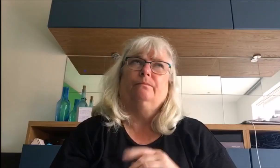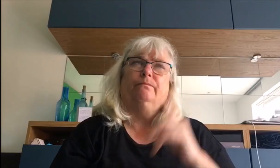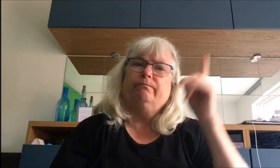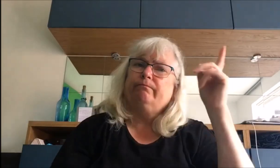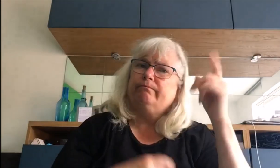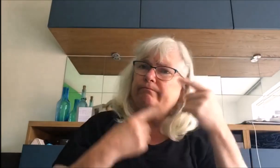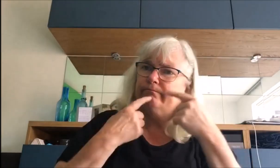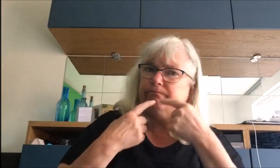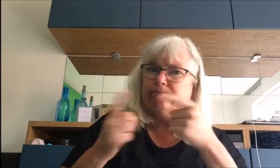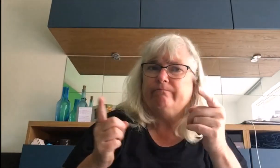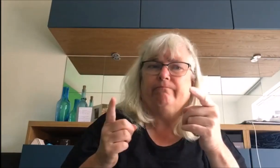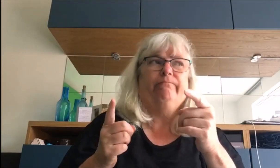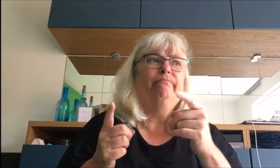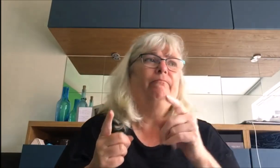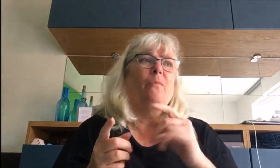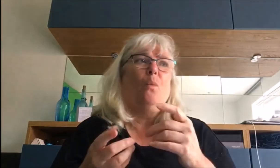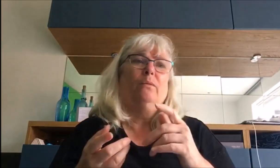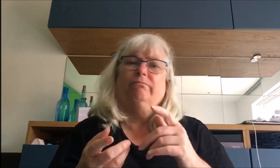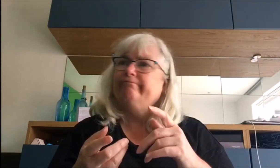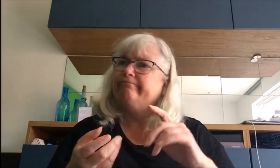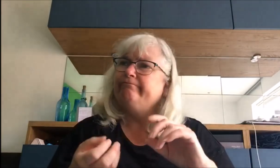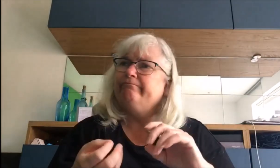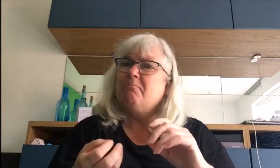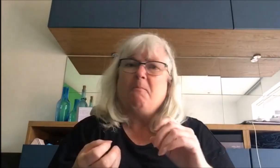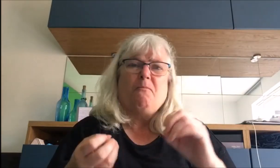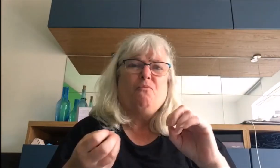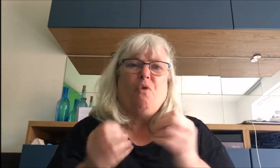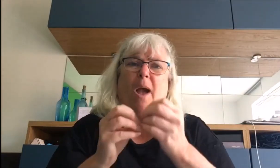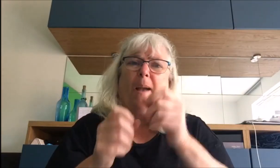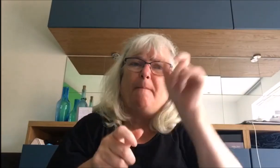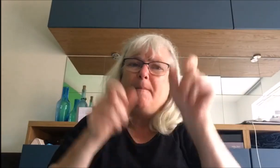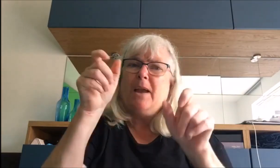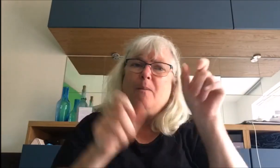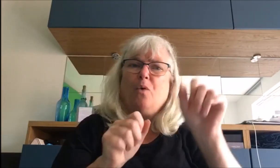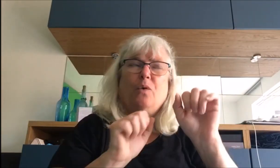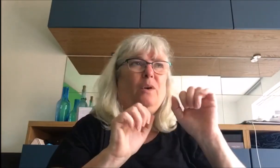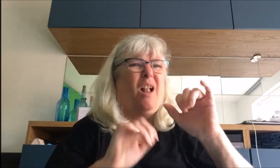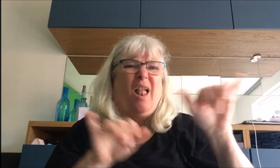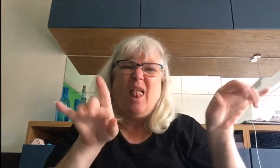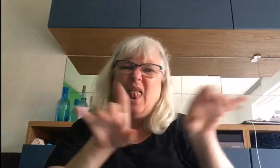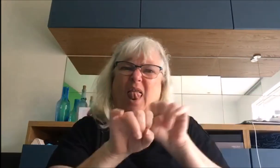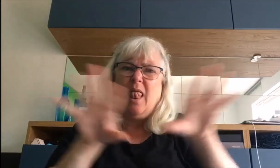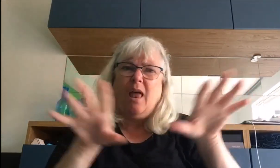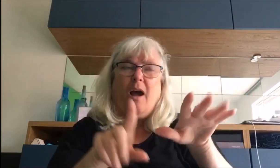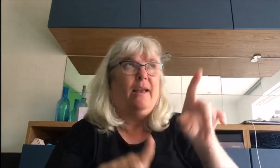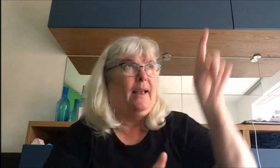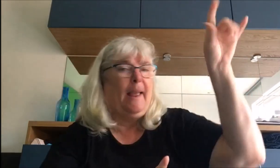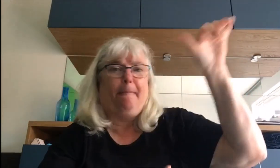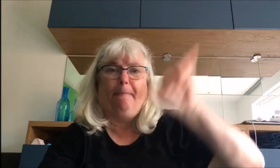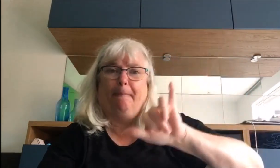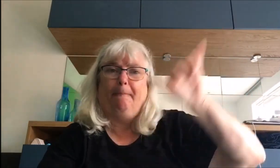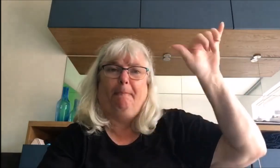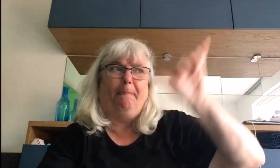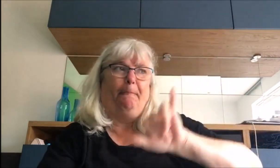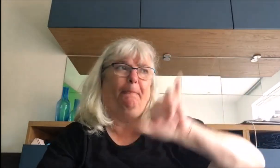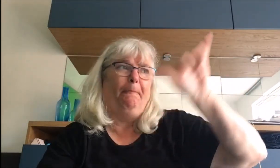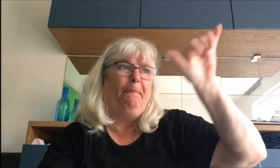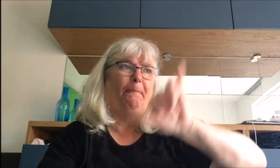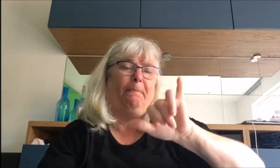Then God said, “Let us make humankind in our image, according to our likeness;